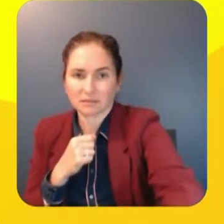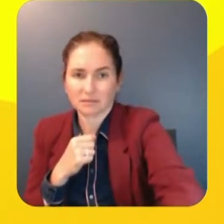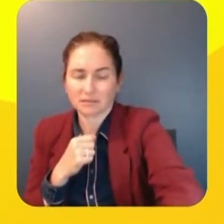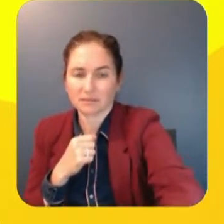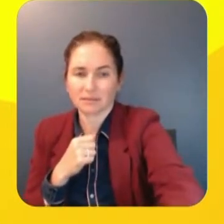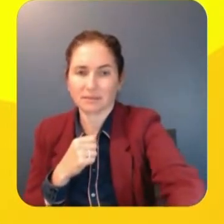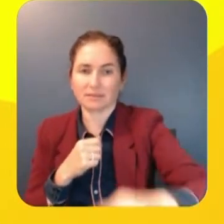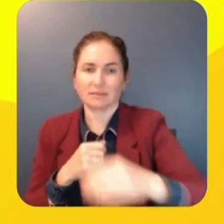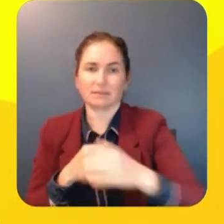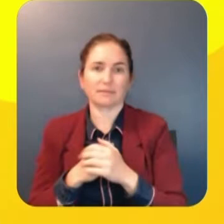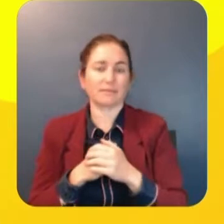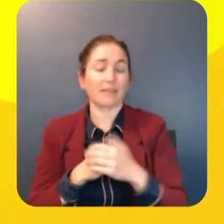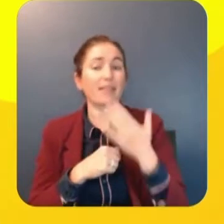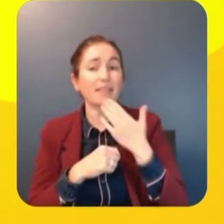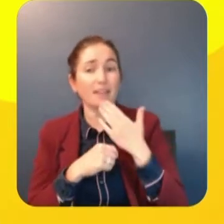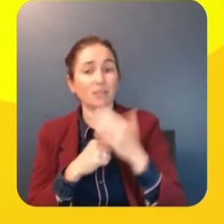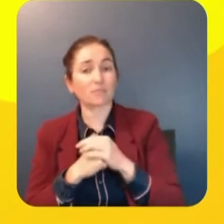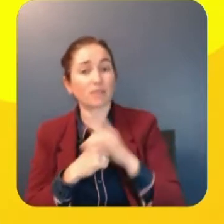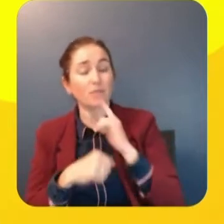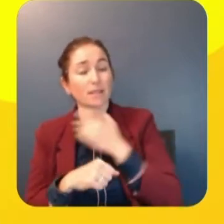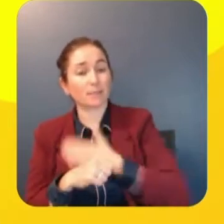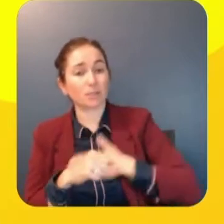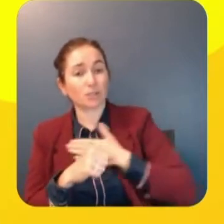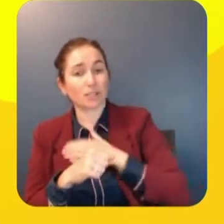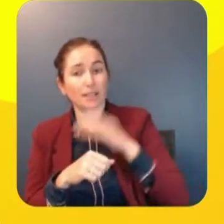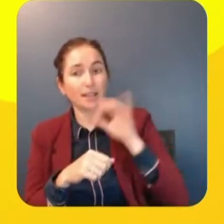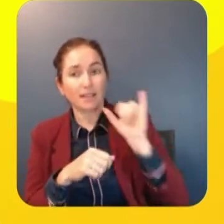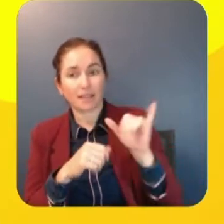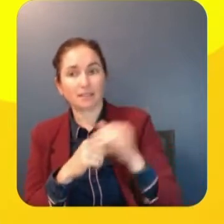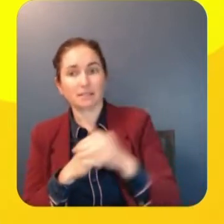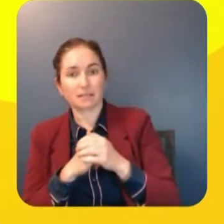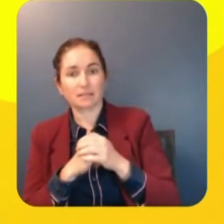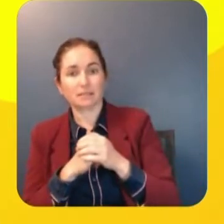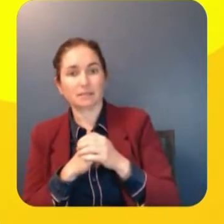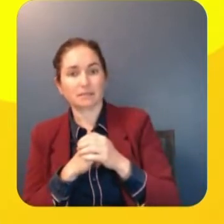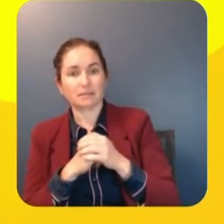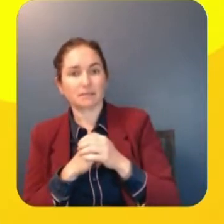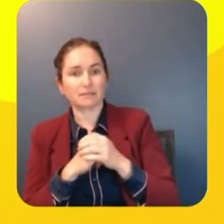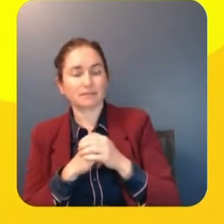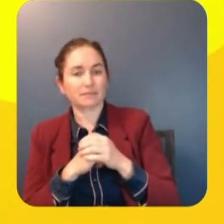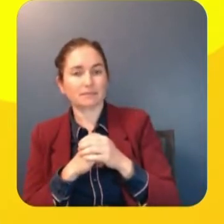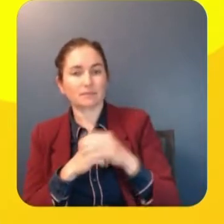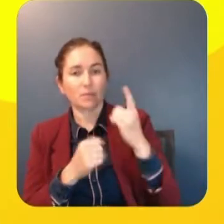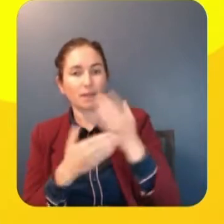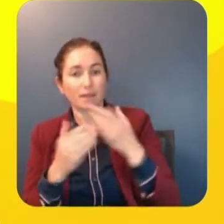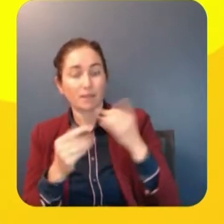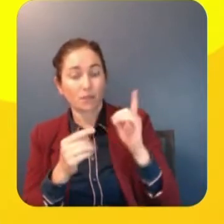Thank you. I really appreciate that. That dimension of the conversation. One of the things that you mentioned there was data,